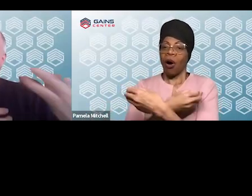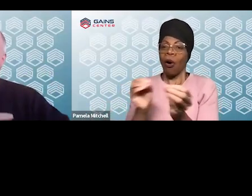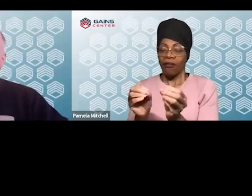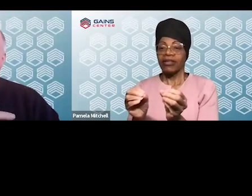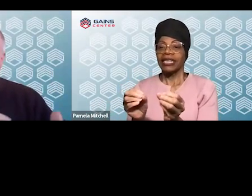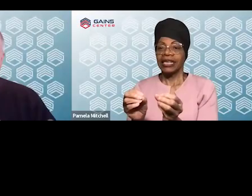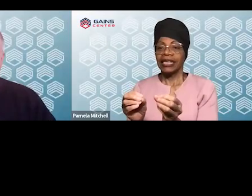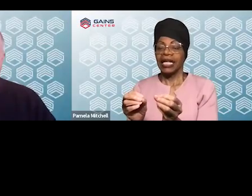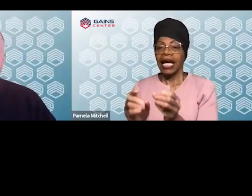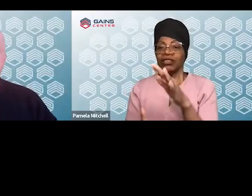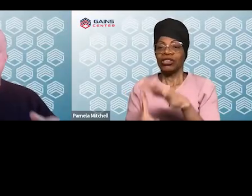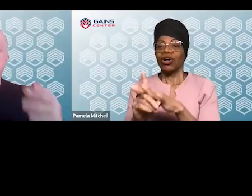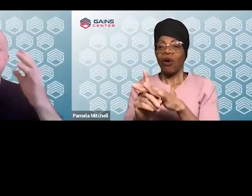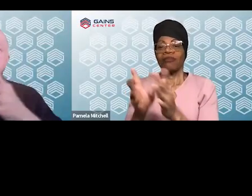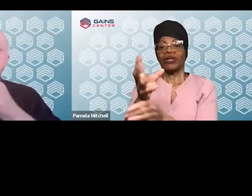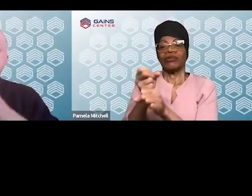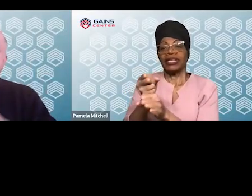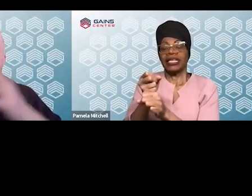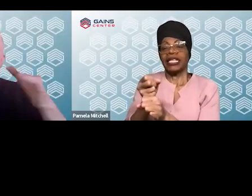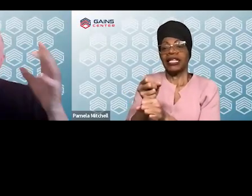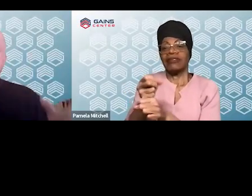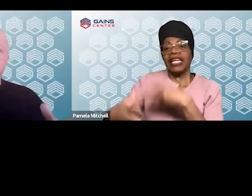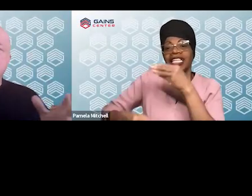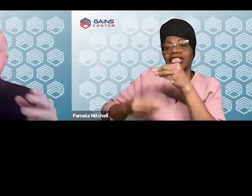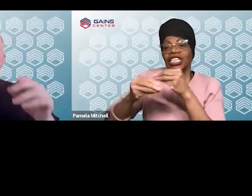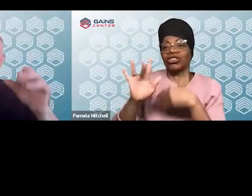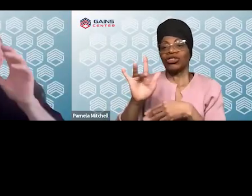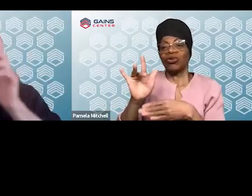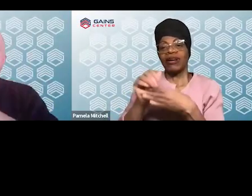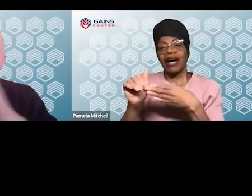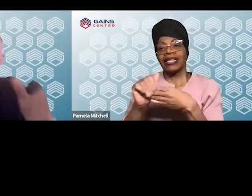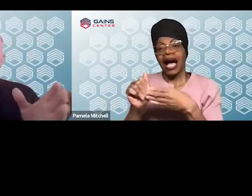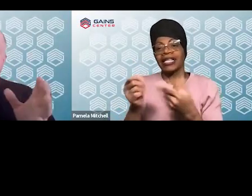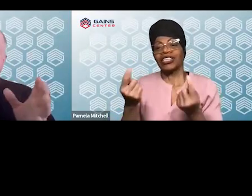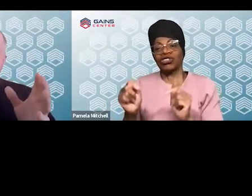you'll get another $25. That's to try to increase that showing up.